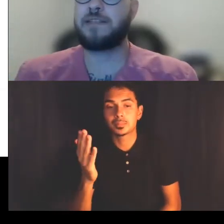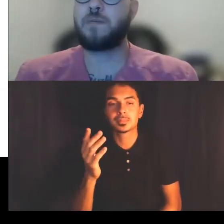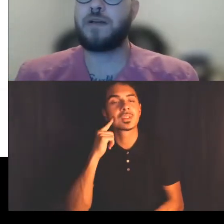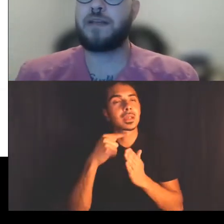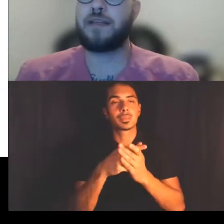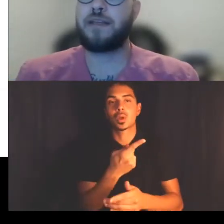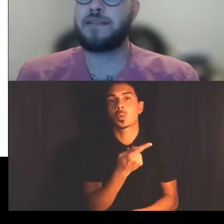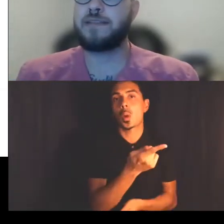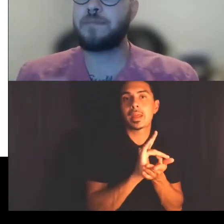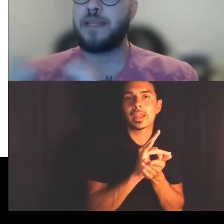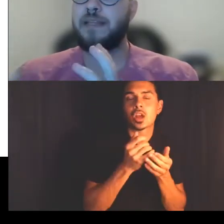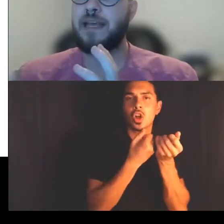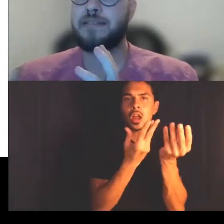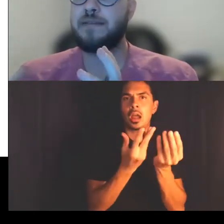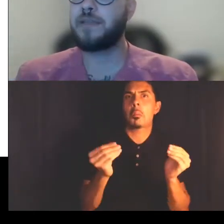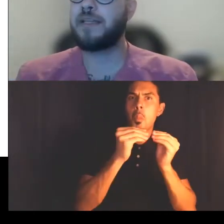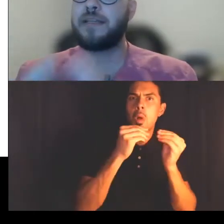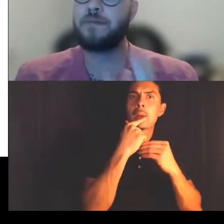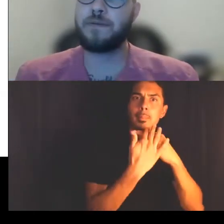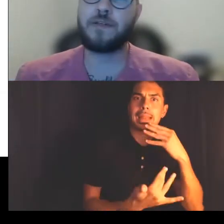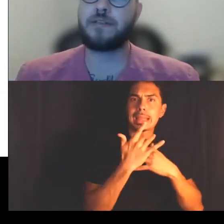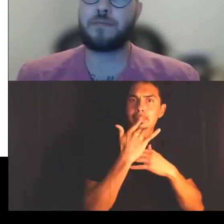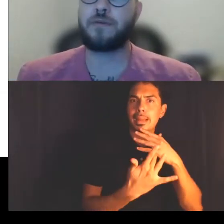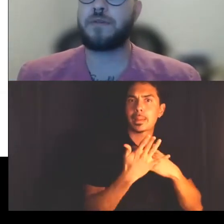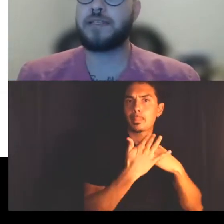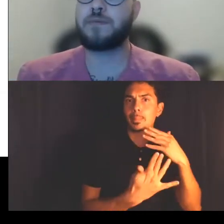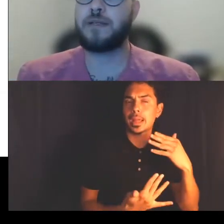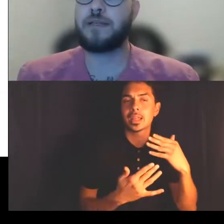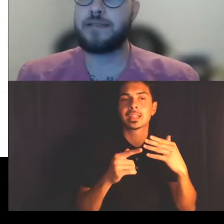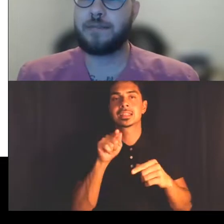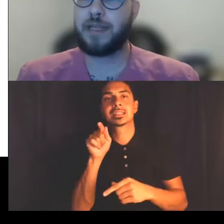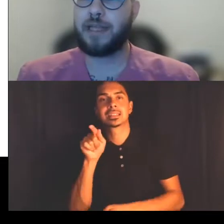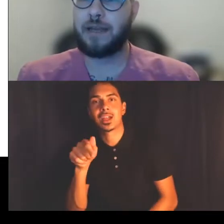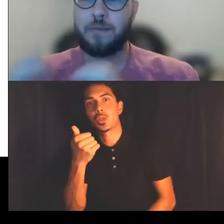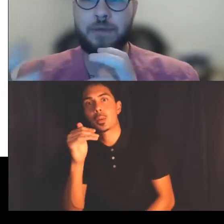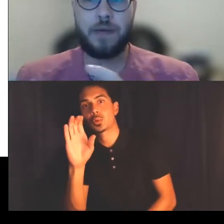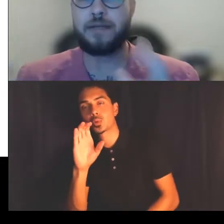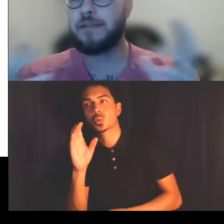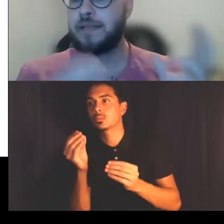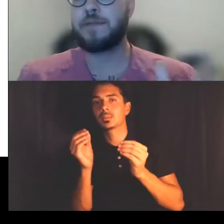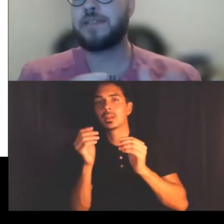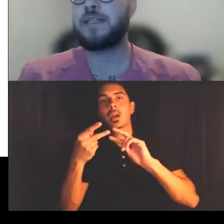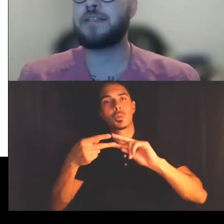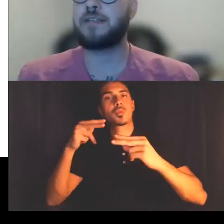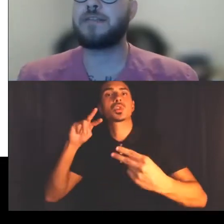This one is something that's completely reversible. This one is something that requires a procedure,